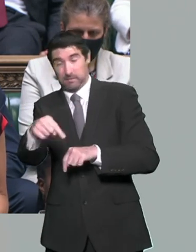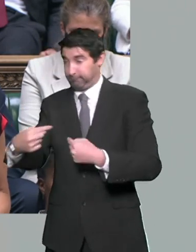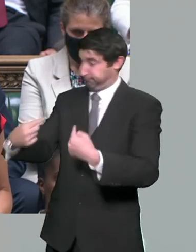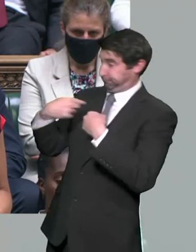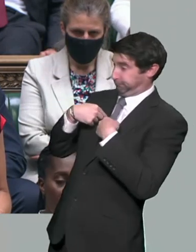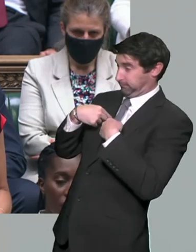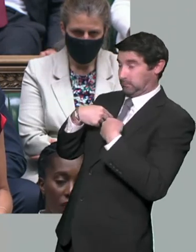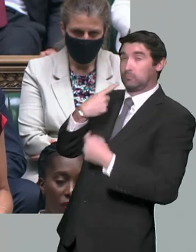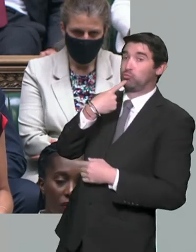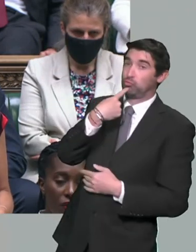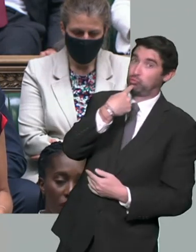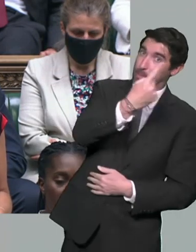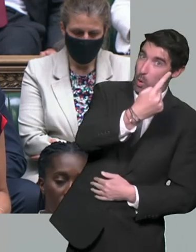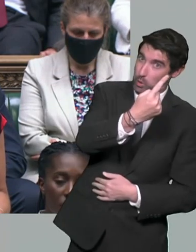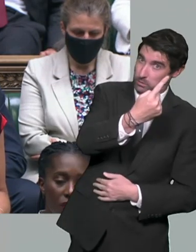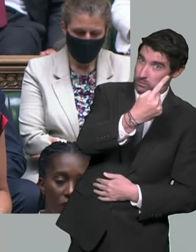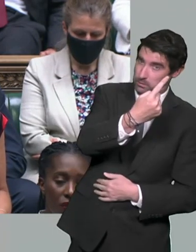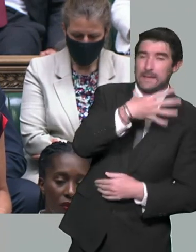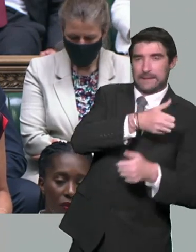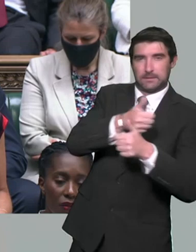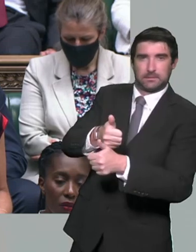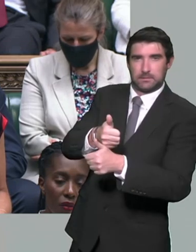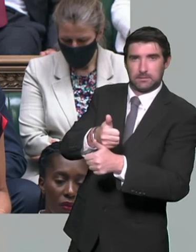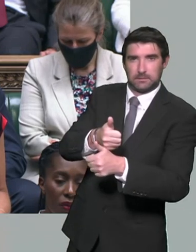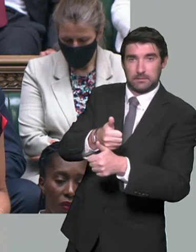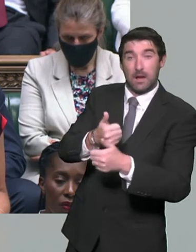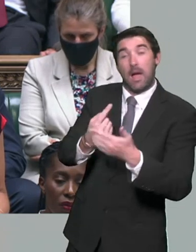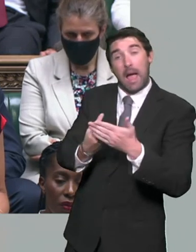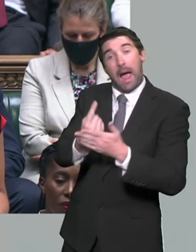they told her not to go for counselling as it could be used against her in court.